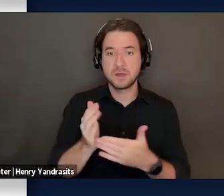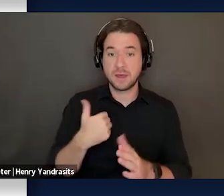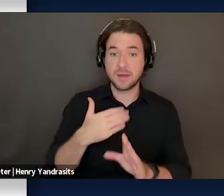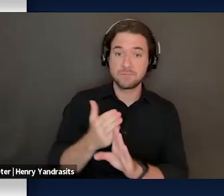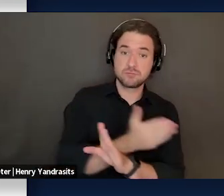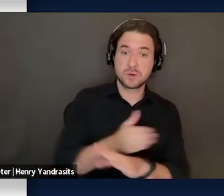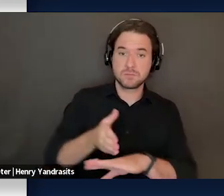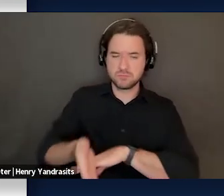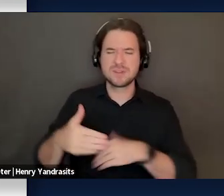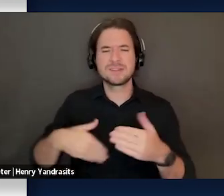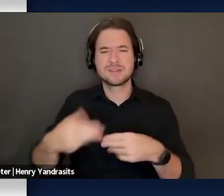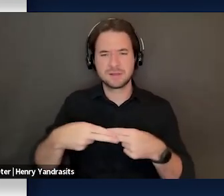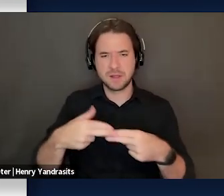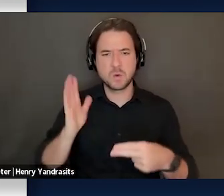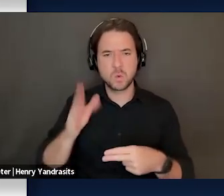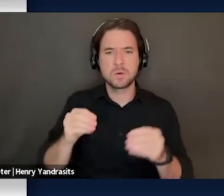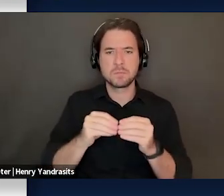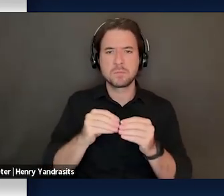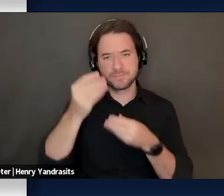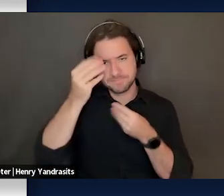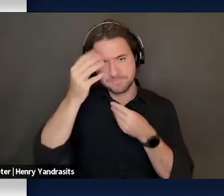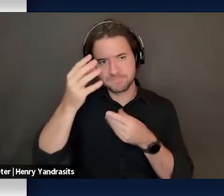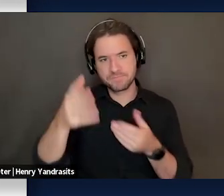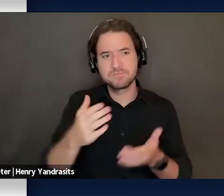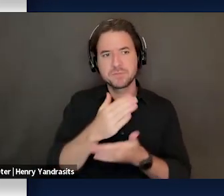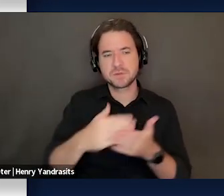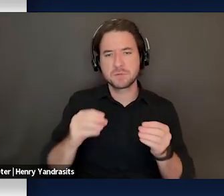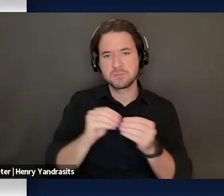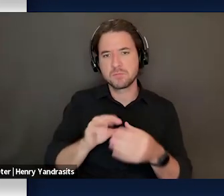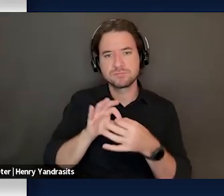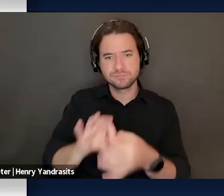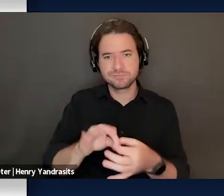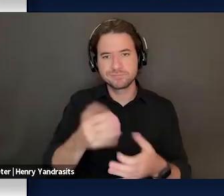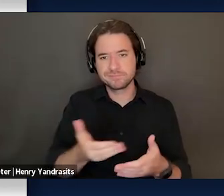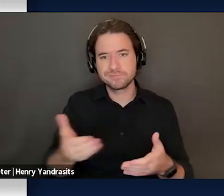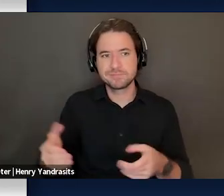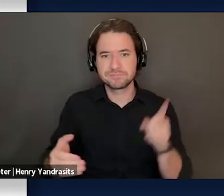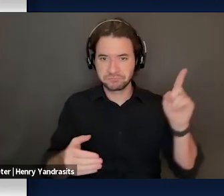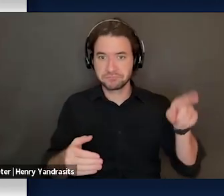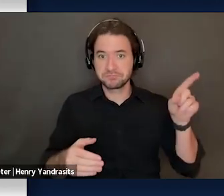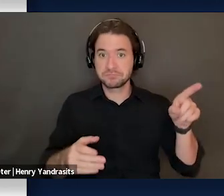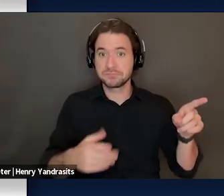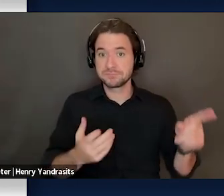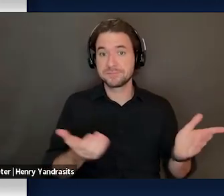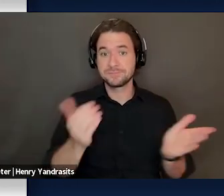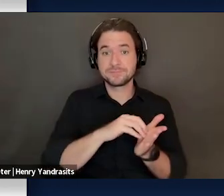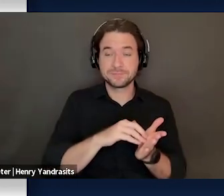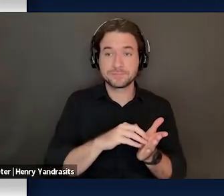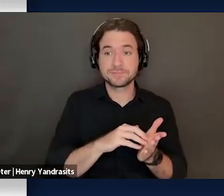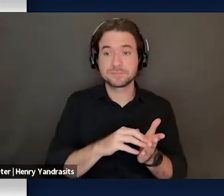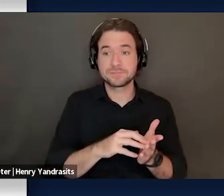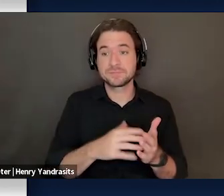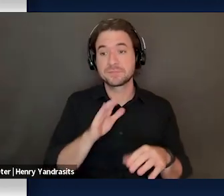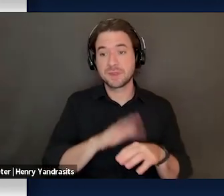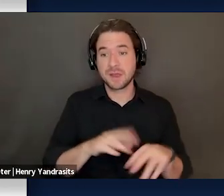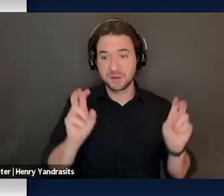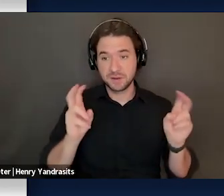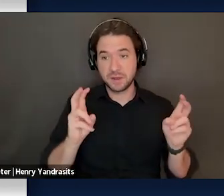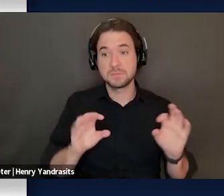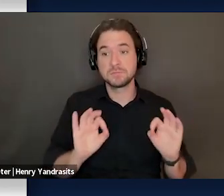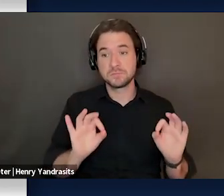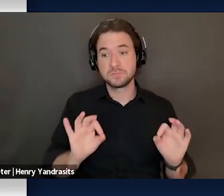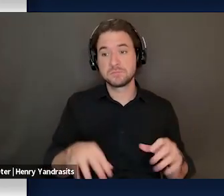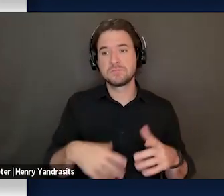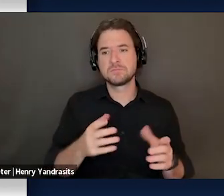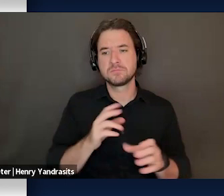The next way I'm going to show you that'll kind of give you a little more information on some of the more relevant things. Uh, but this was really, again, top, uh, was on topic-based, so being familiar with.